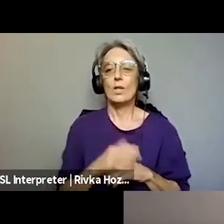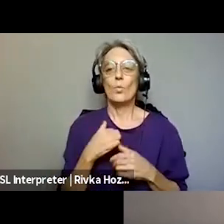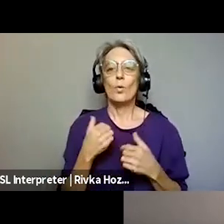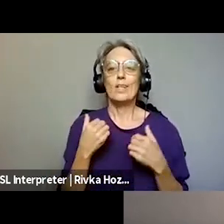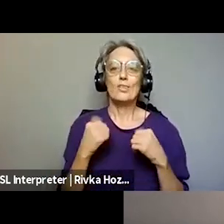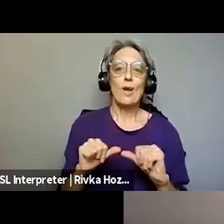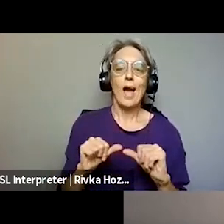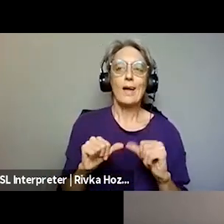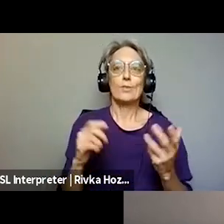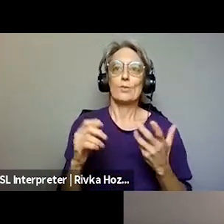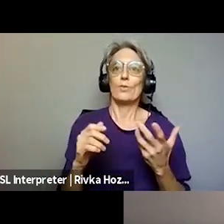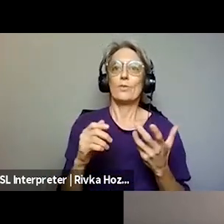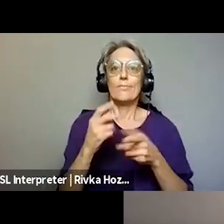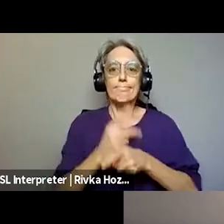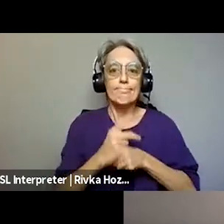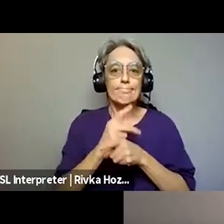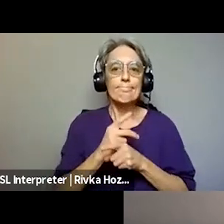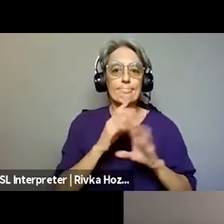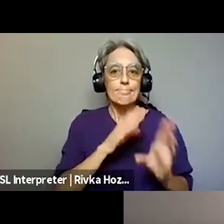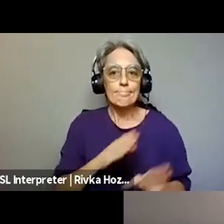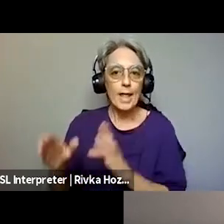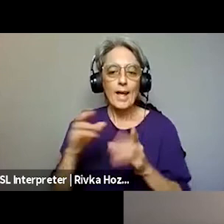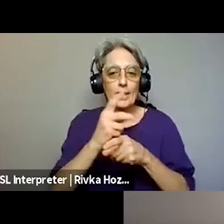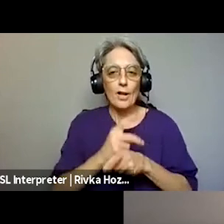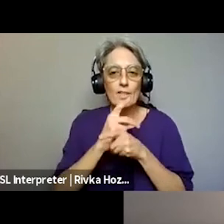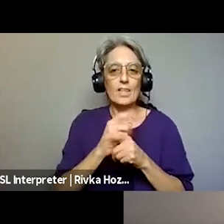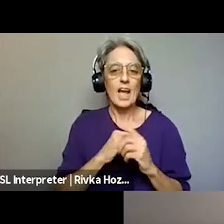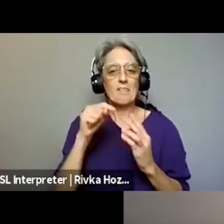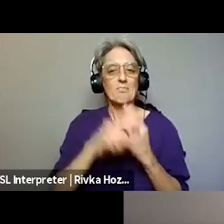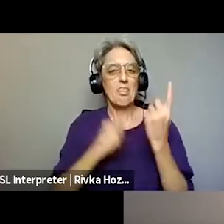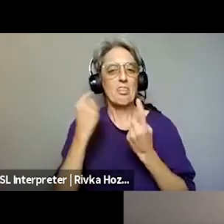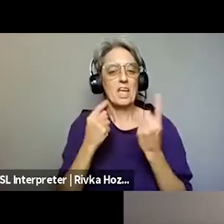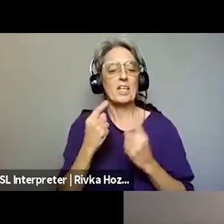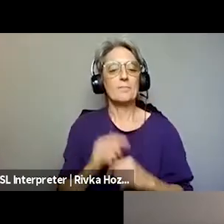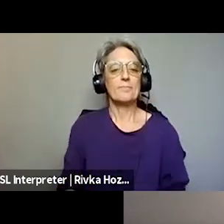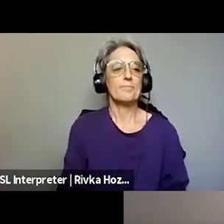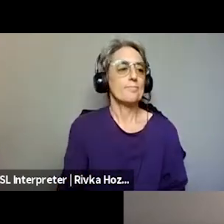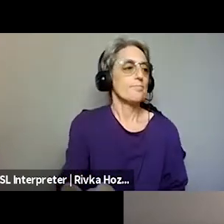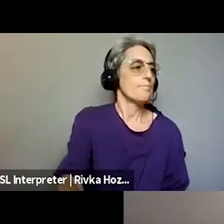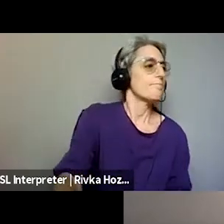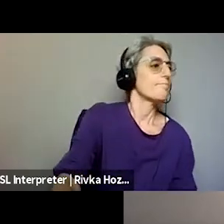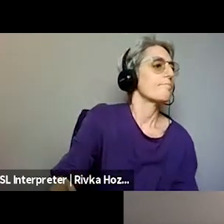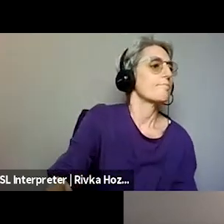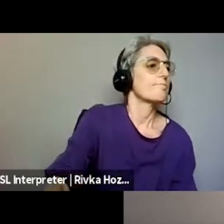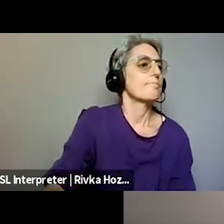and thoughtful about this. >> [DR. AMANDA REICHARD:]